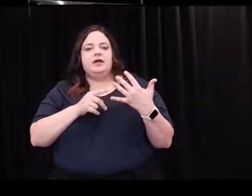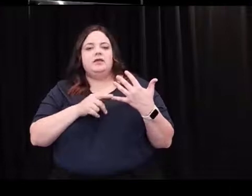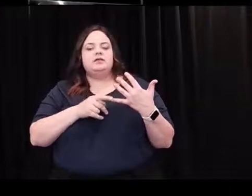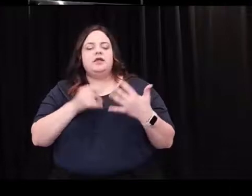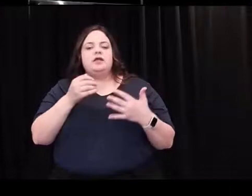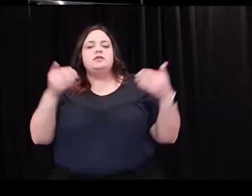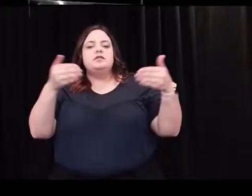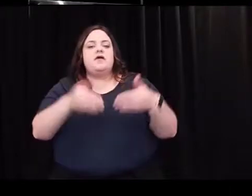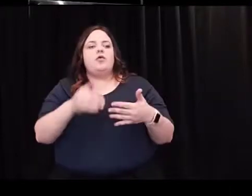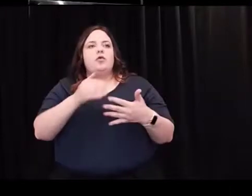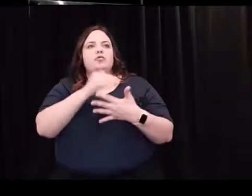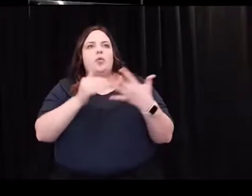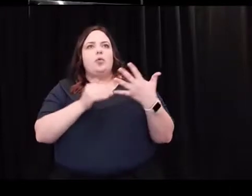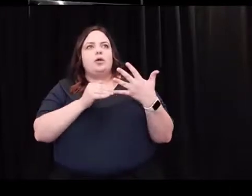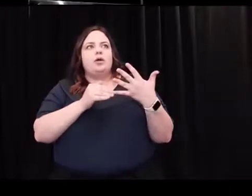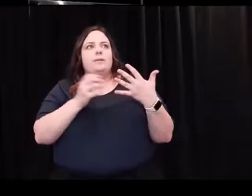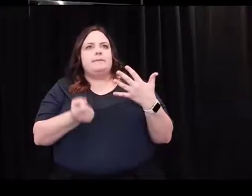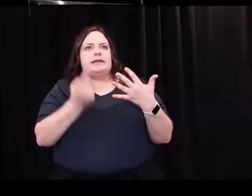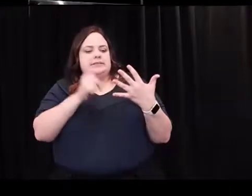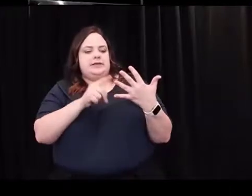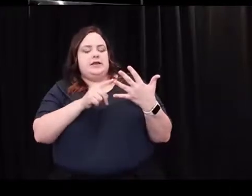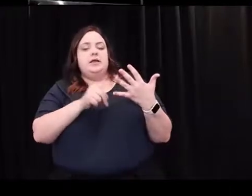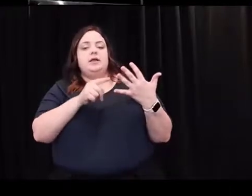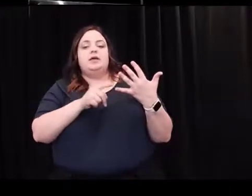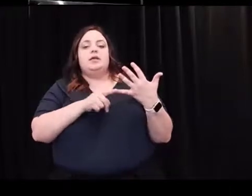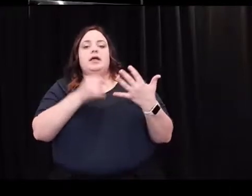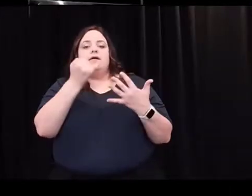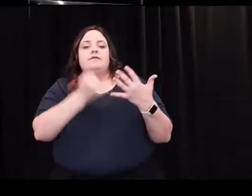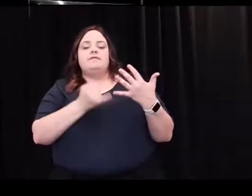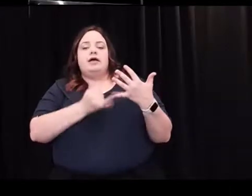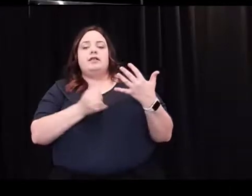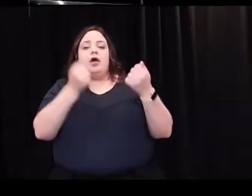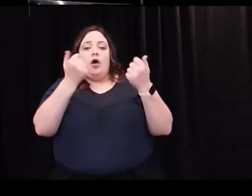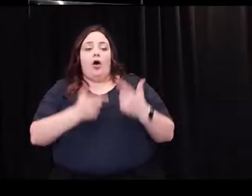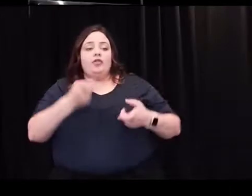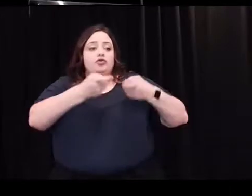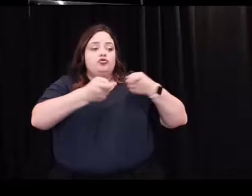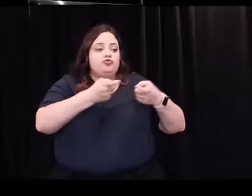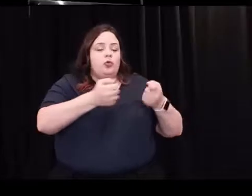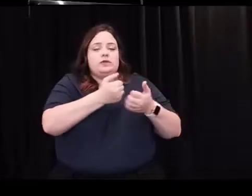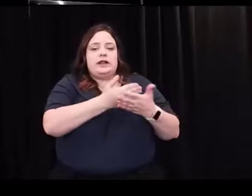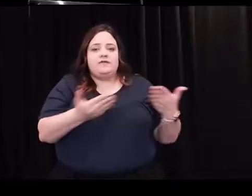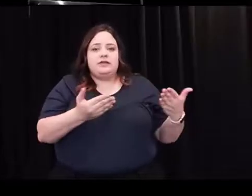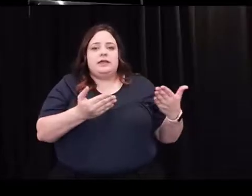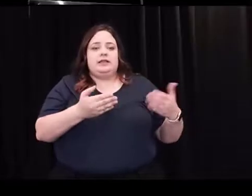make sense? And finally all of the controls, the things that we can click on, can we also use with